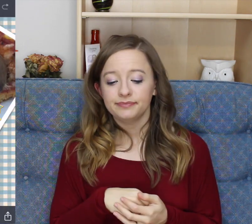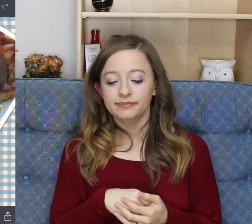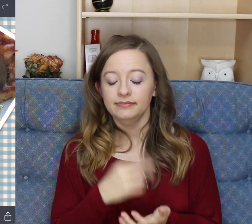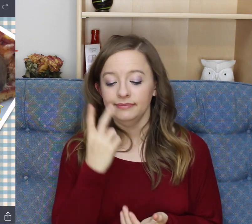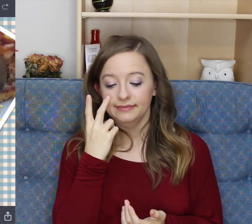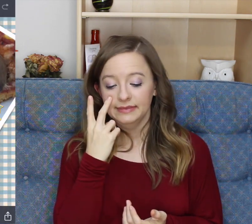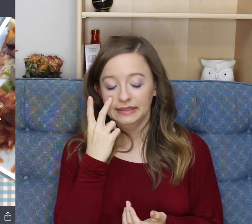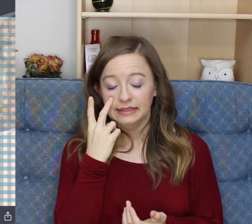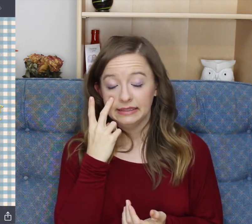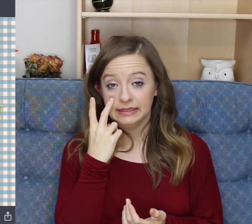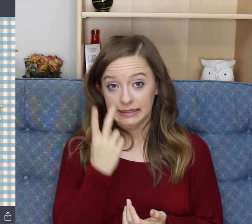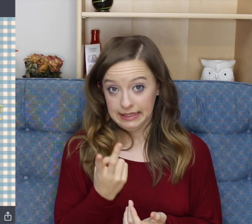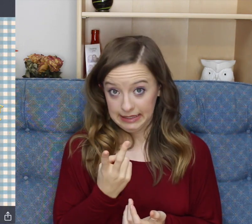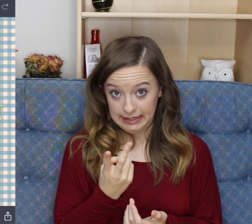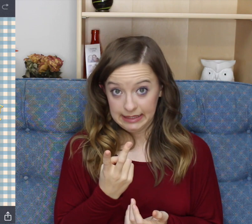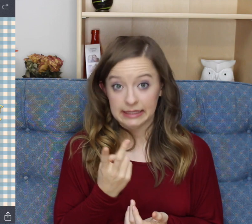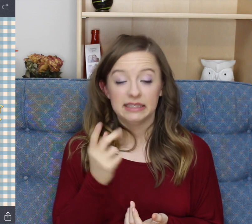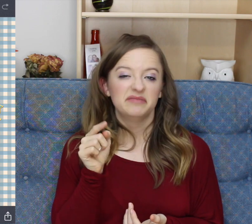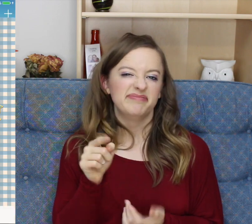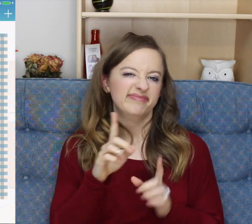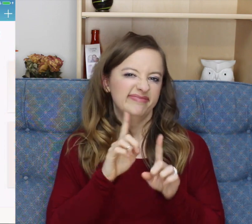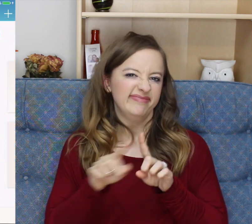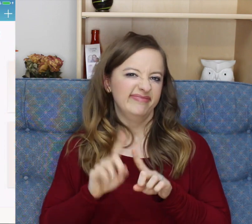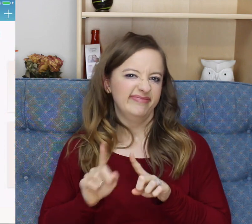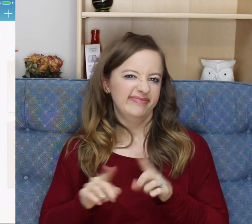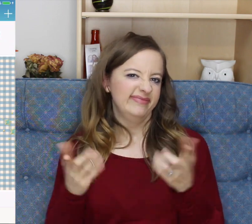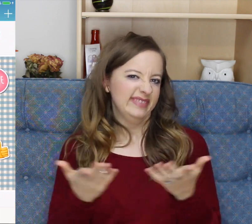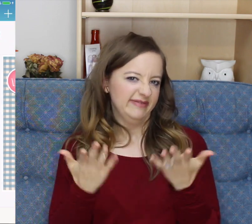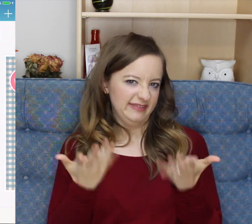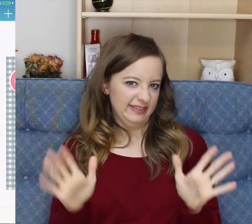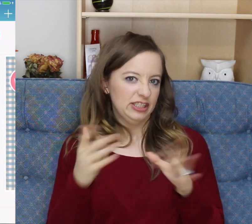If you can see, I have different ones